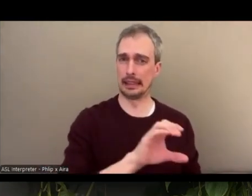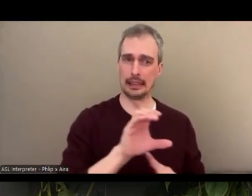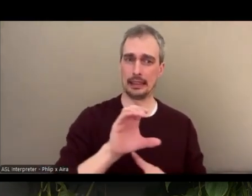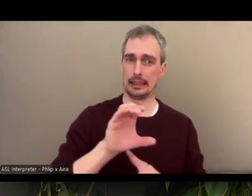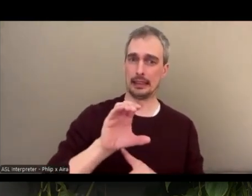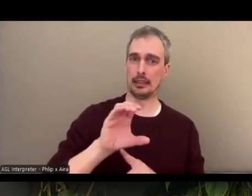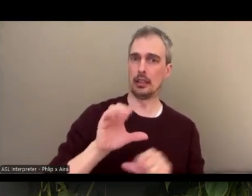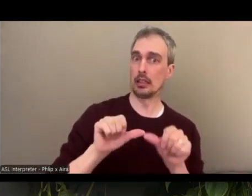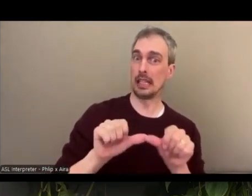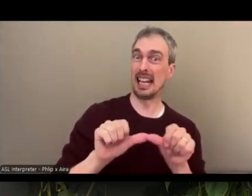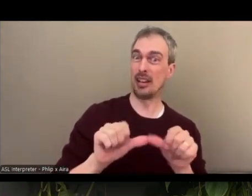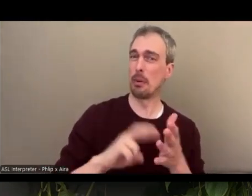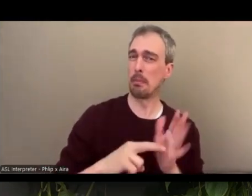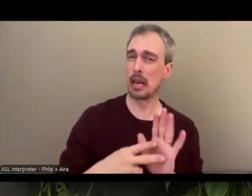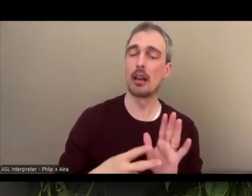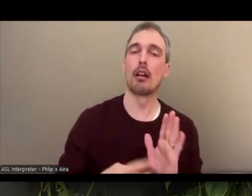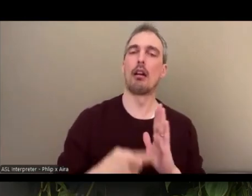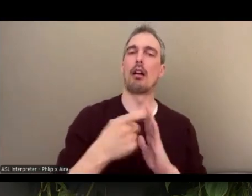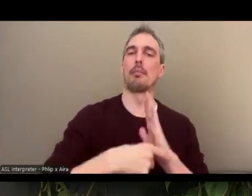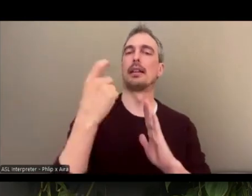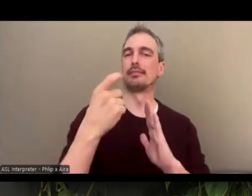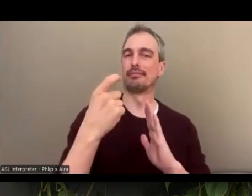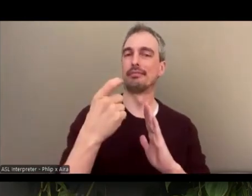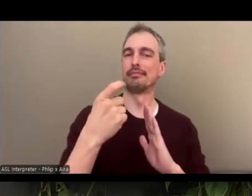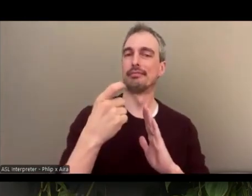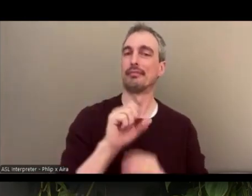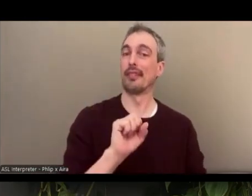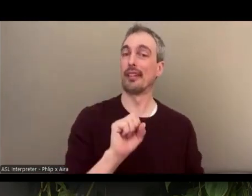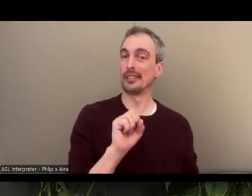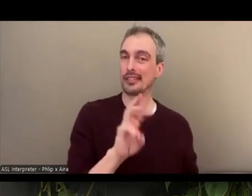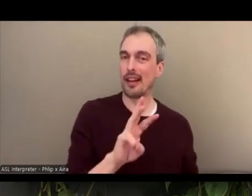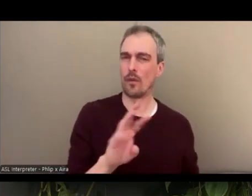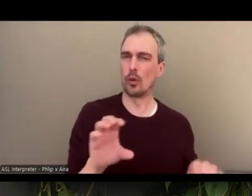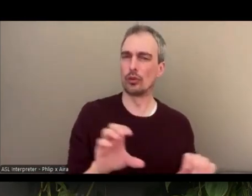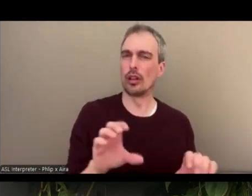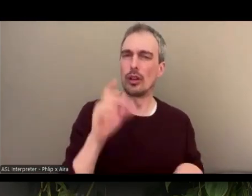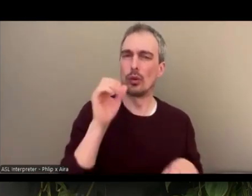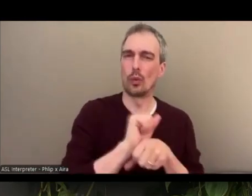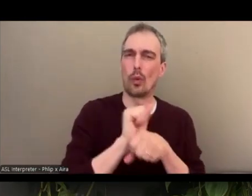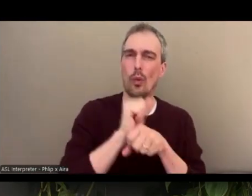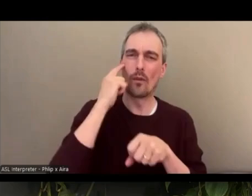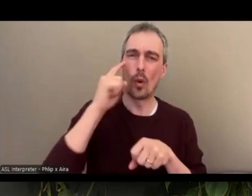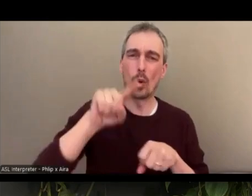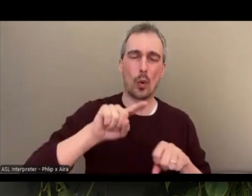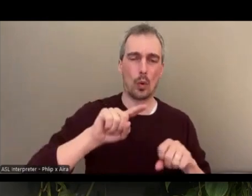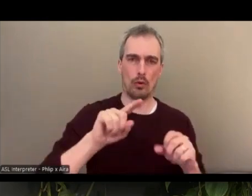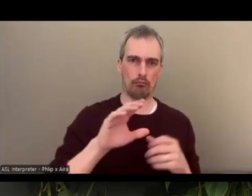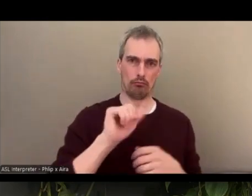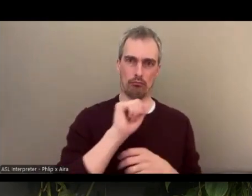In other words, there's software that's doing the work of bundling up the new version of the application and deploying it to a production environment.